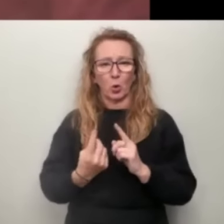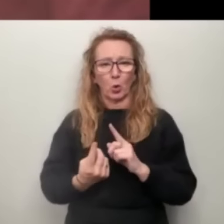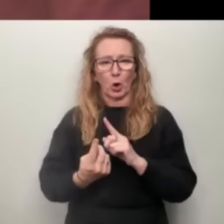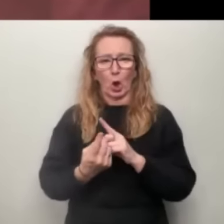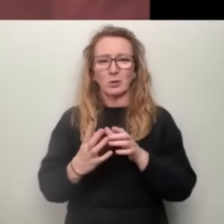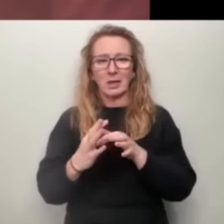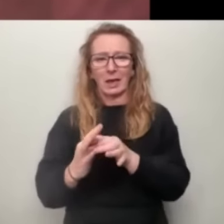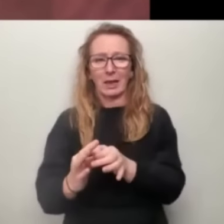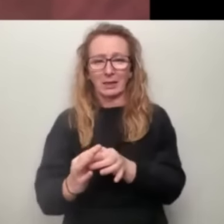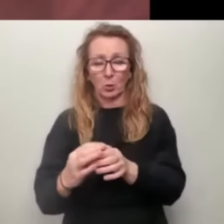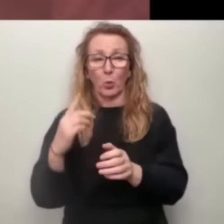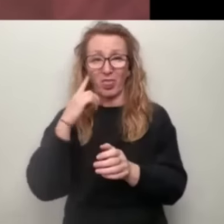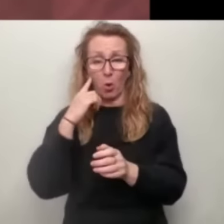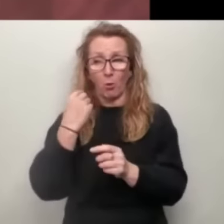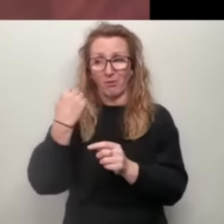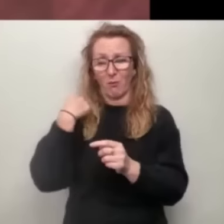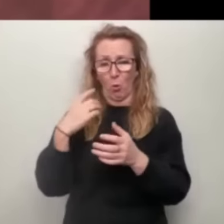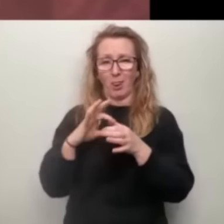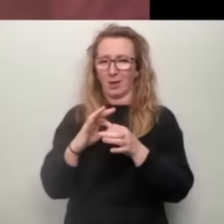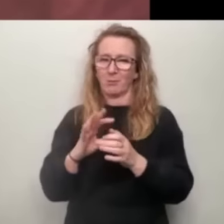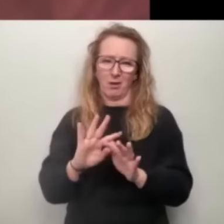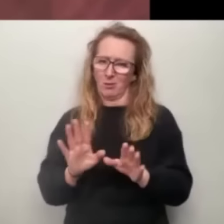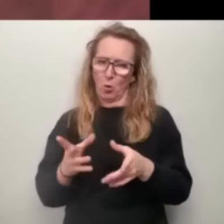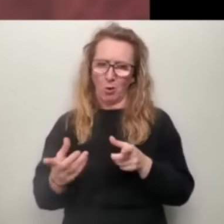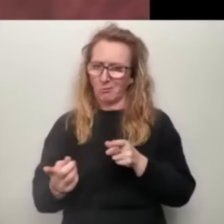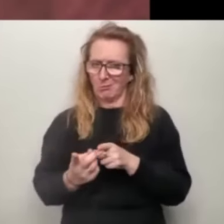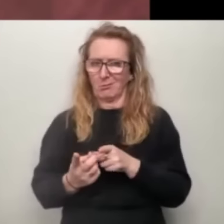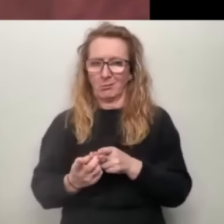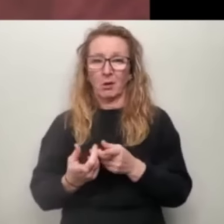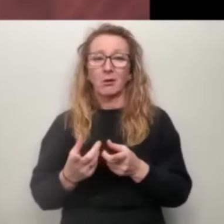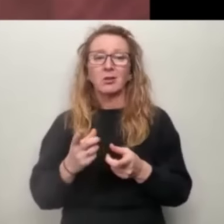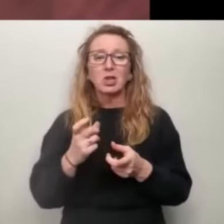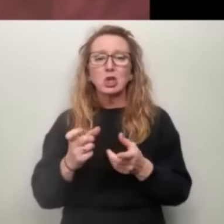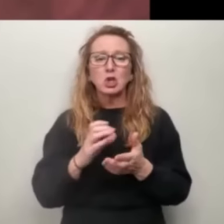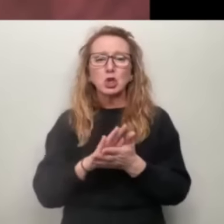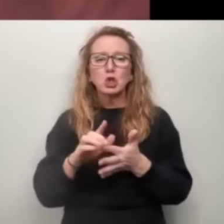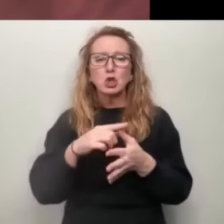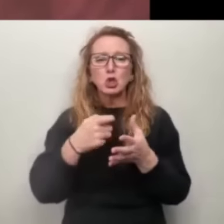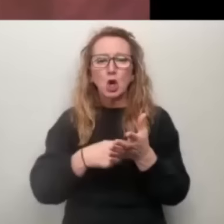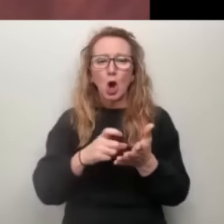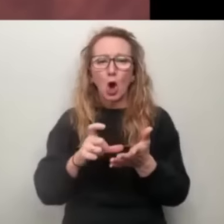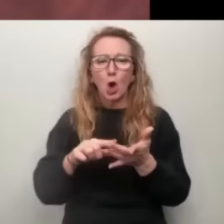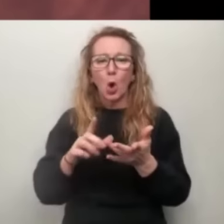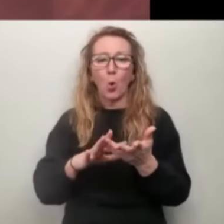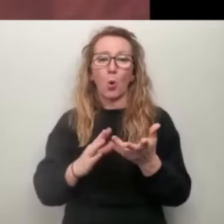as we might first suspect as it was charcoal, an organic as opposed to mineral fuel.